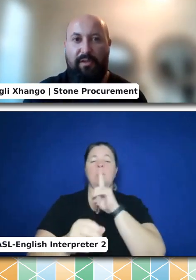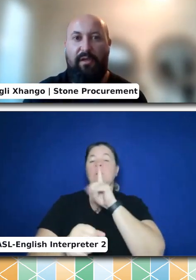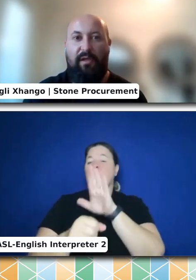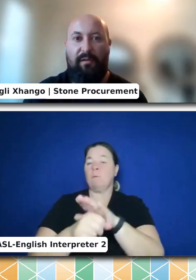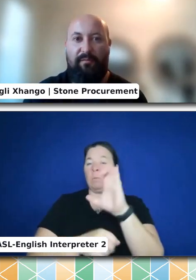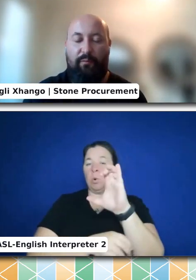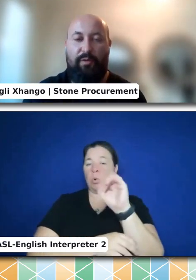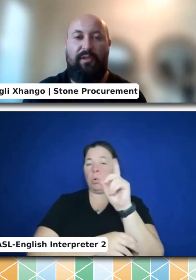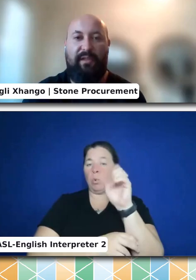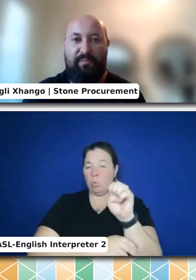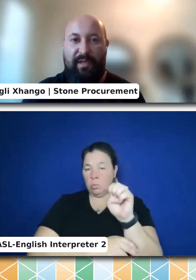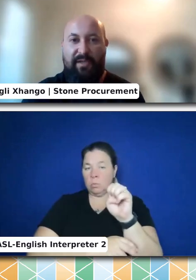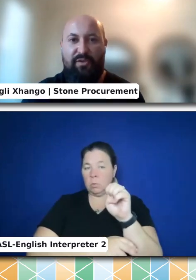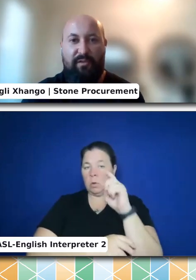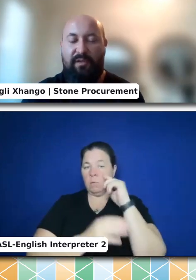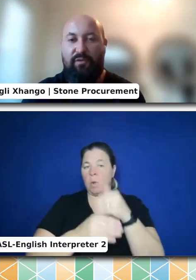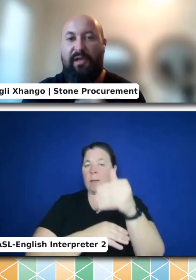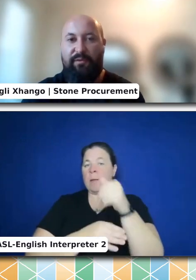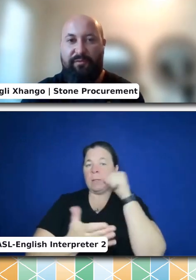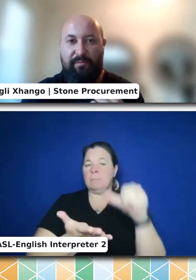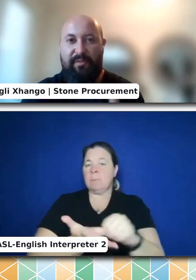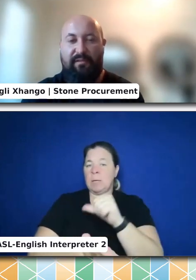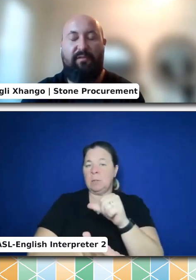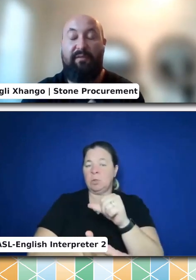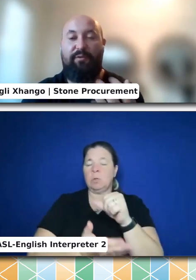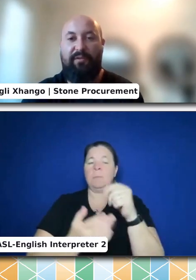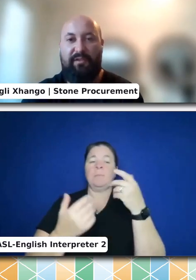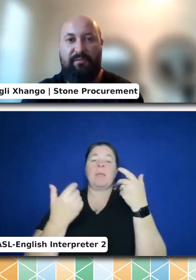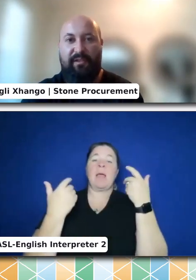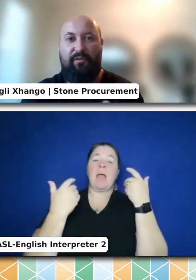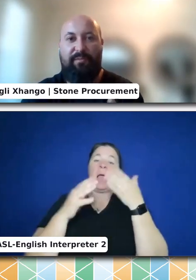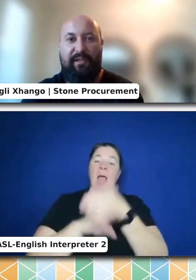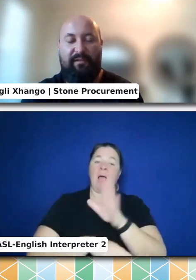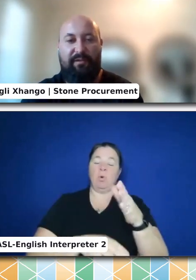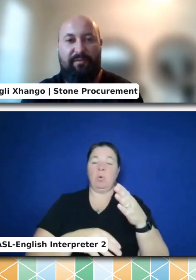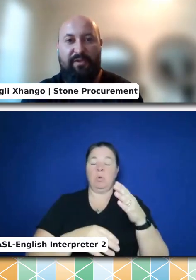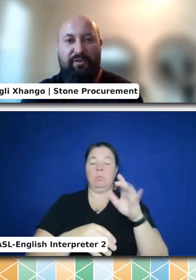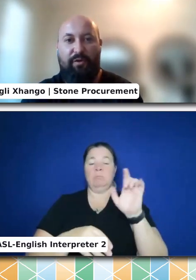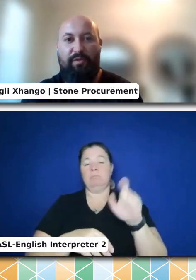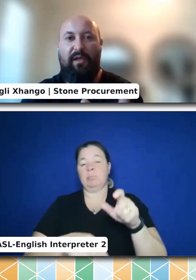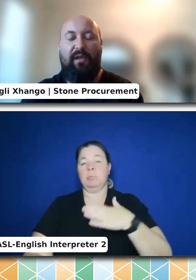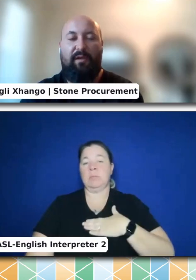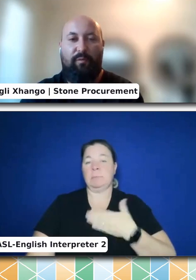Uh, for the next page. So after you've submitted… after you've clicked submit, you'll be getting a verification code.